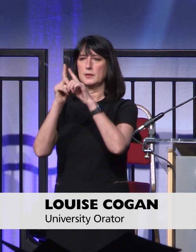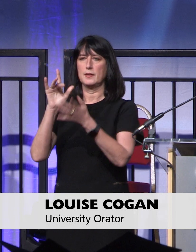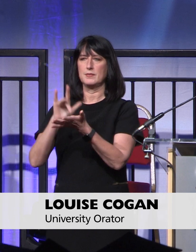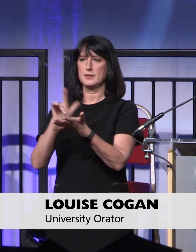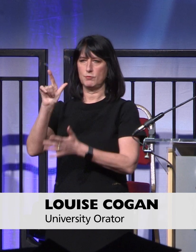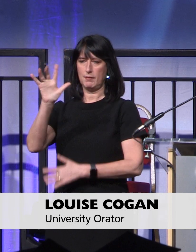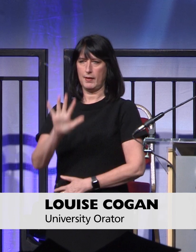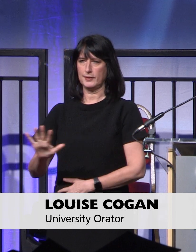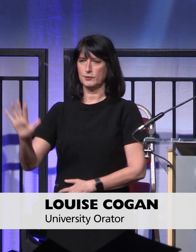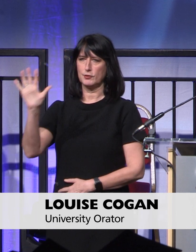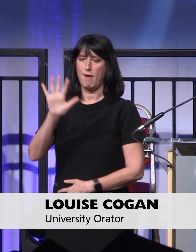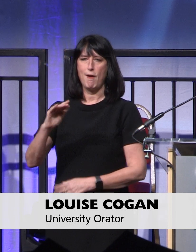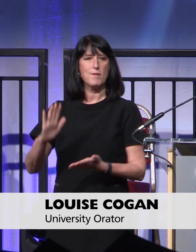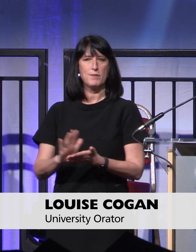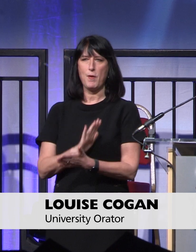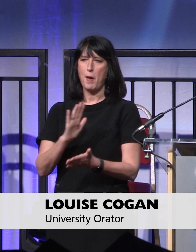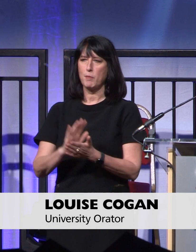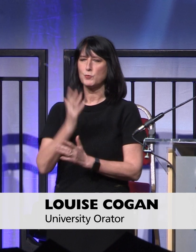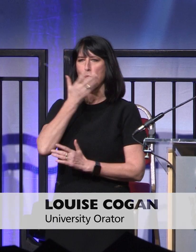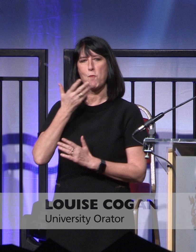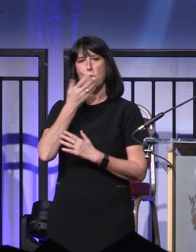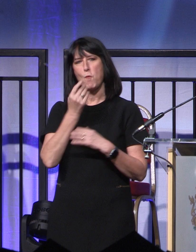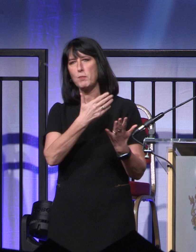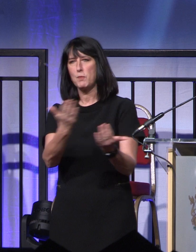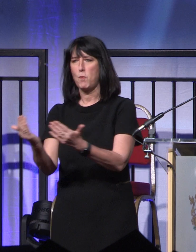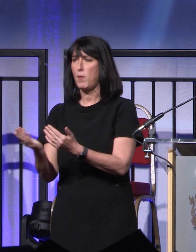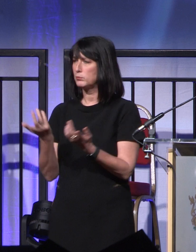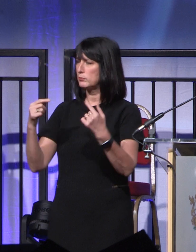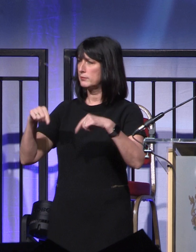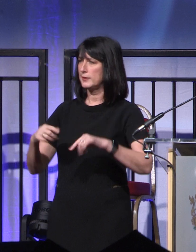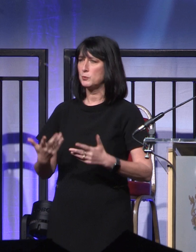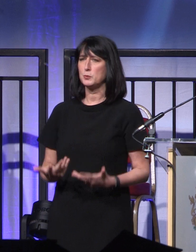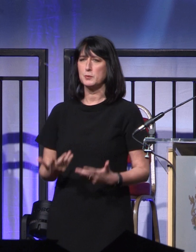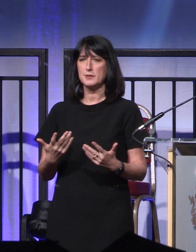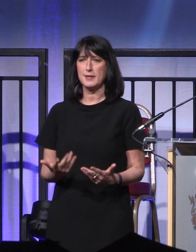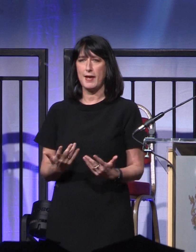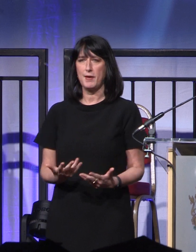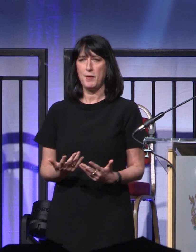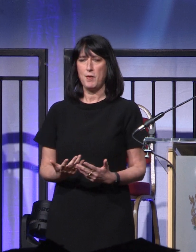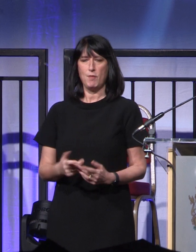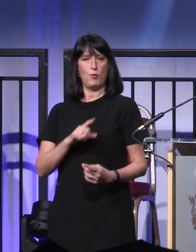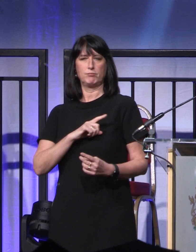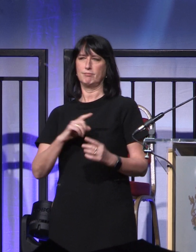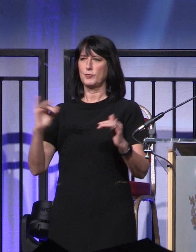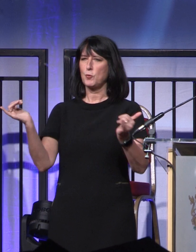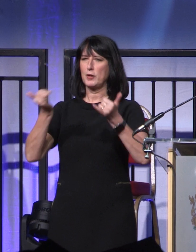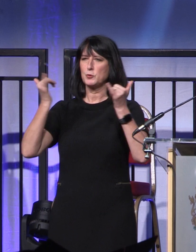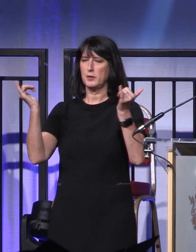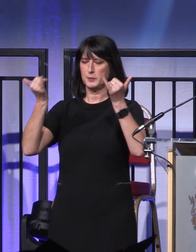I am delighted to warmly welcome you here today for this graduation ceremony on